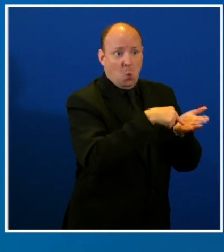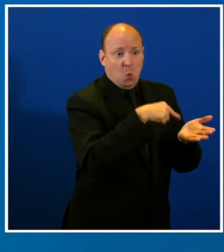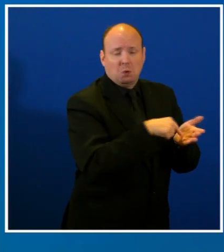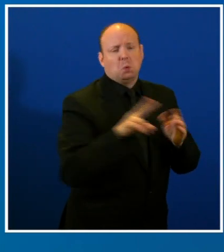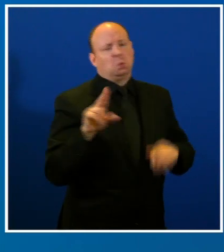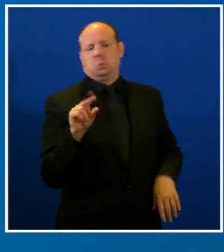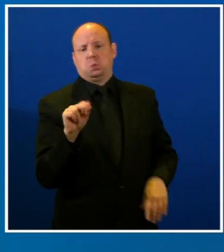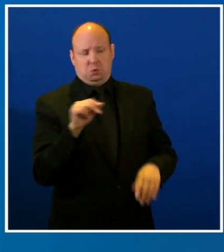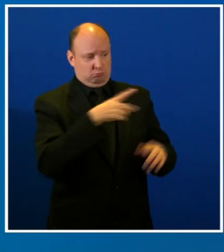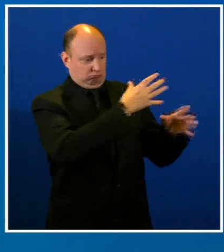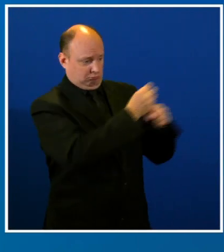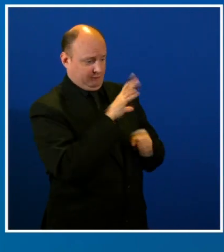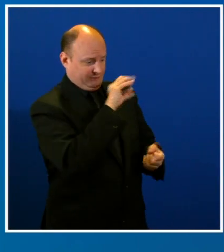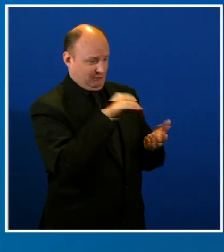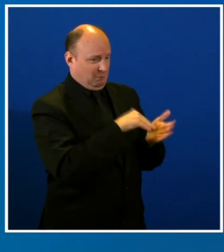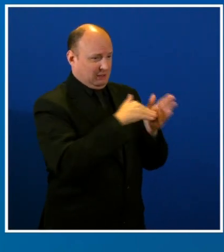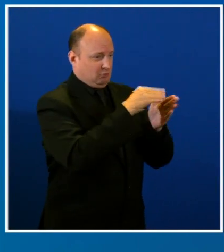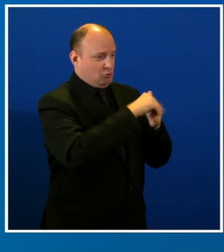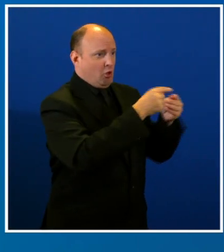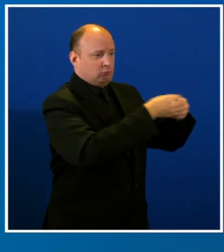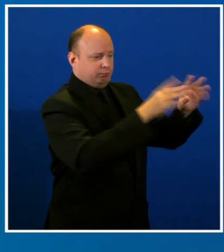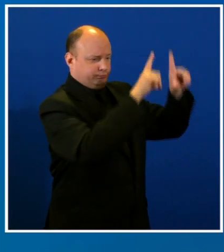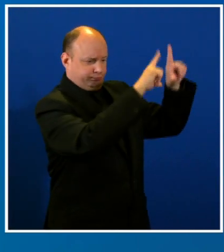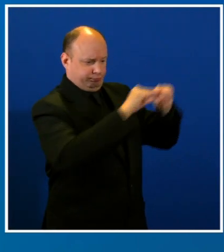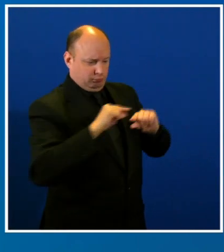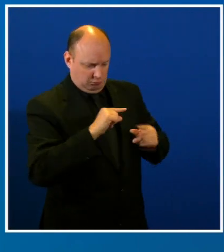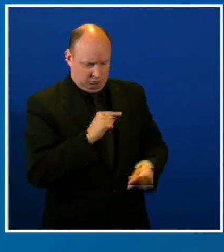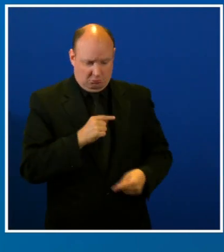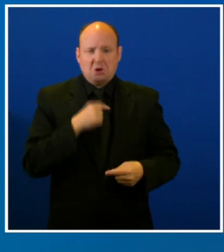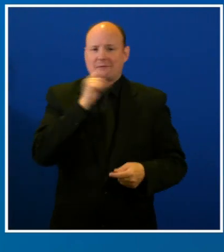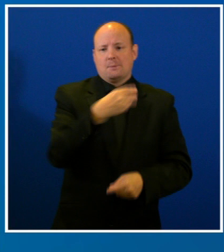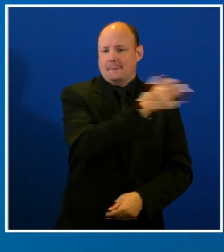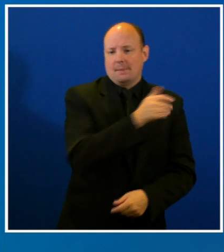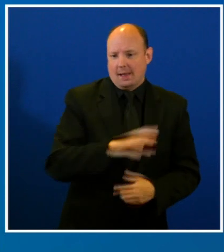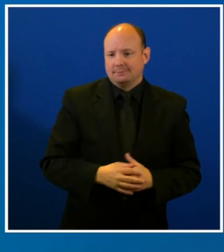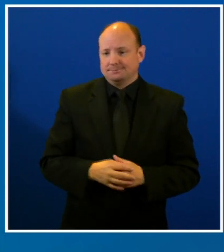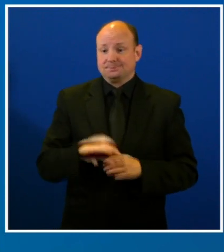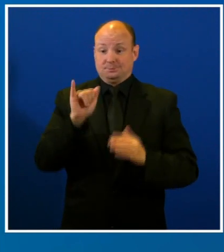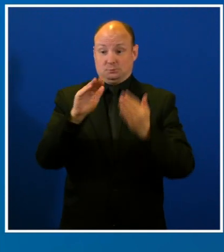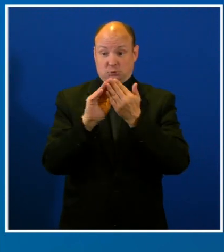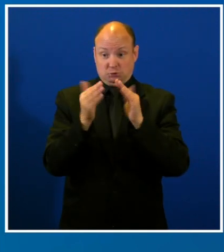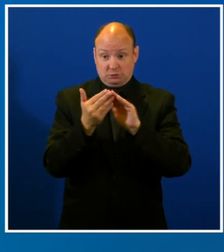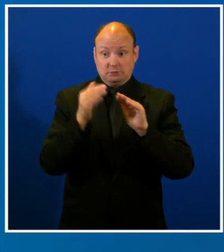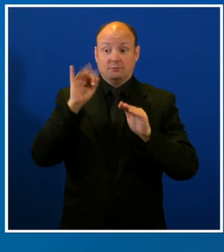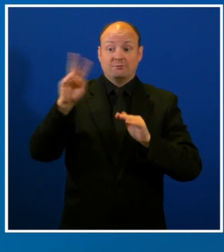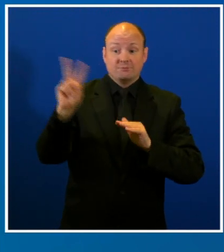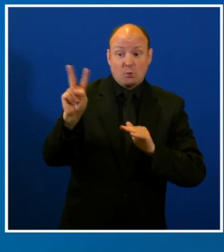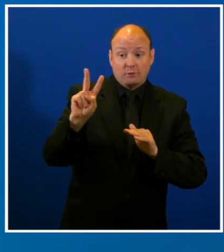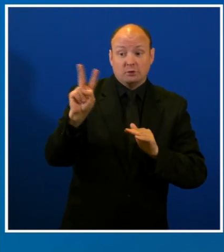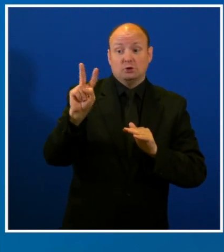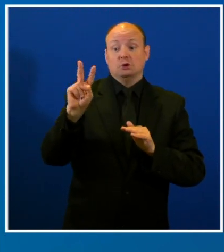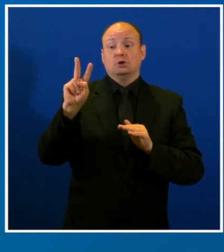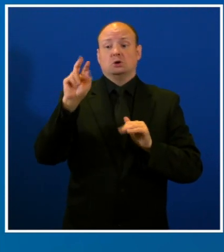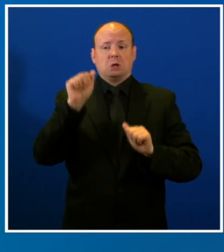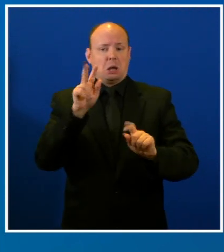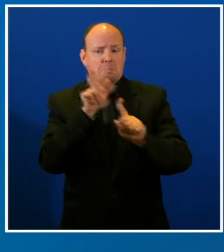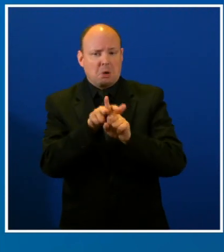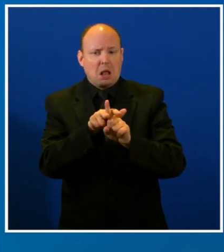applications for street eats areas to provide temporary outdoor dining options that can help restaurants increase